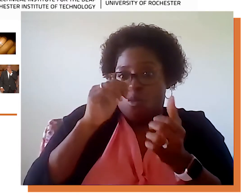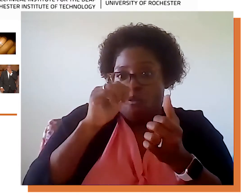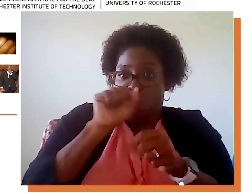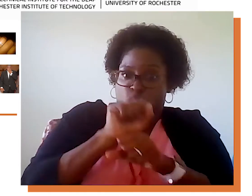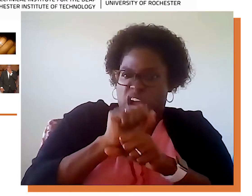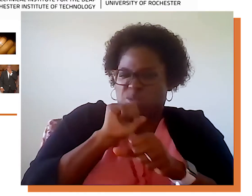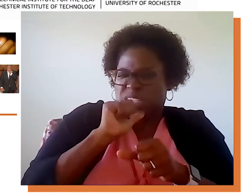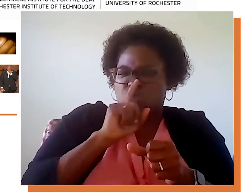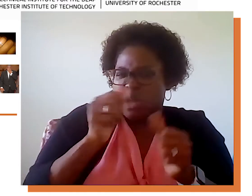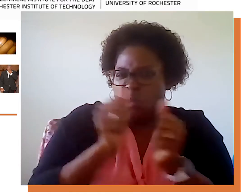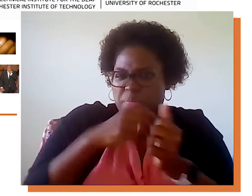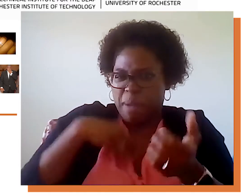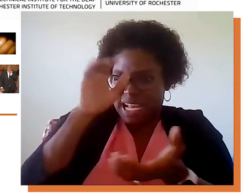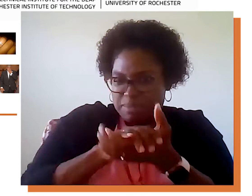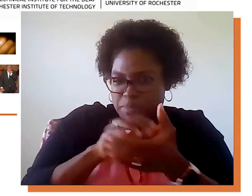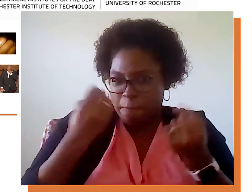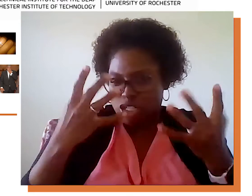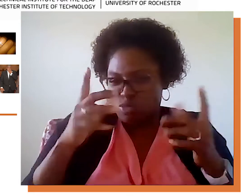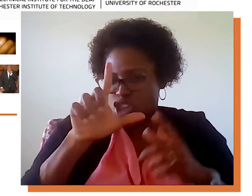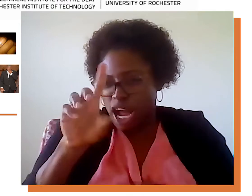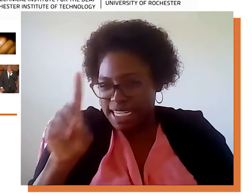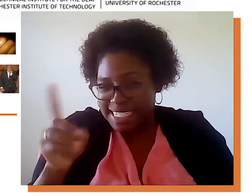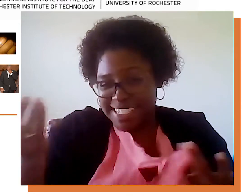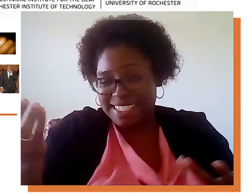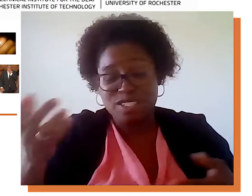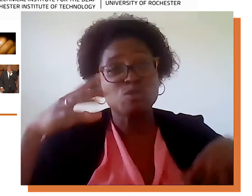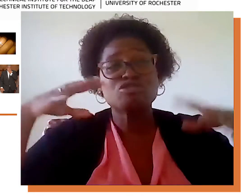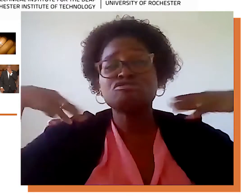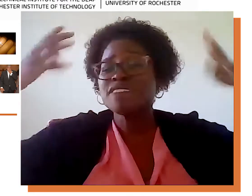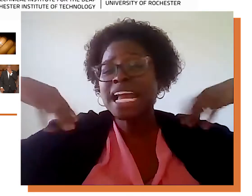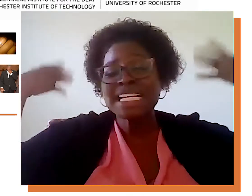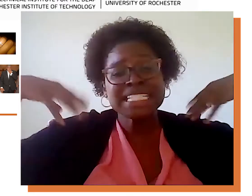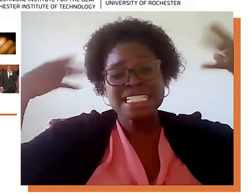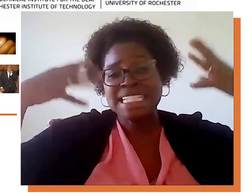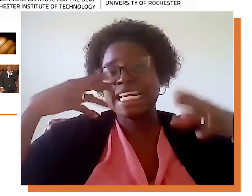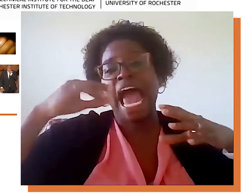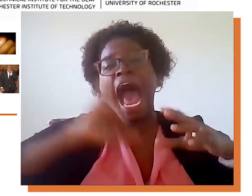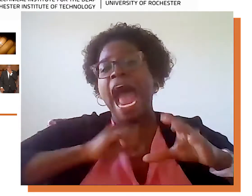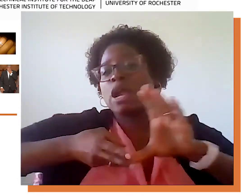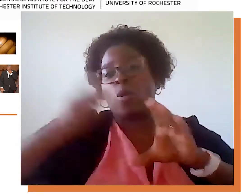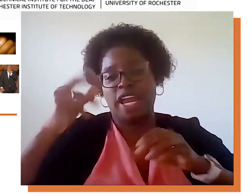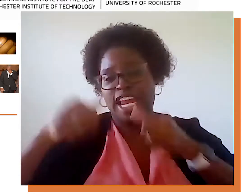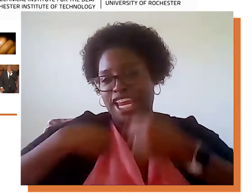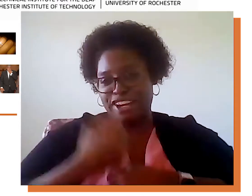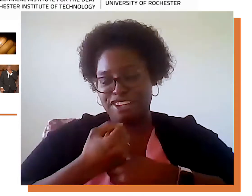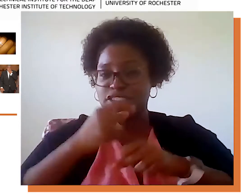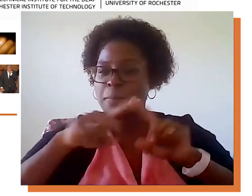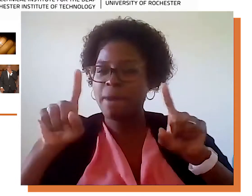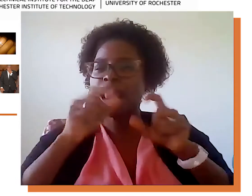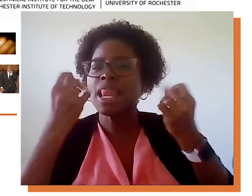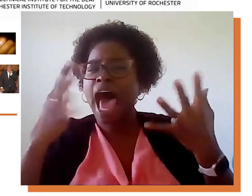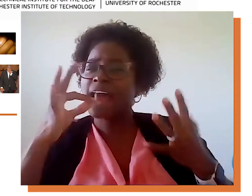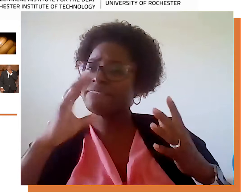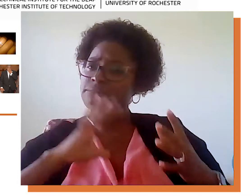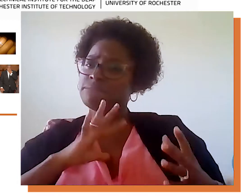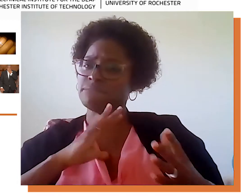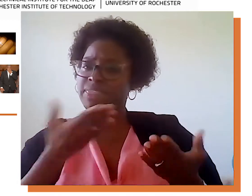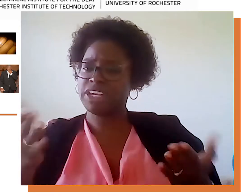Again, I had a number of jobs. It was really a tumultuous, crazy time. And so I simply call them the "I quit" years,